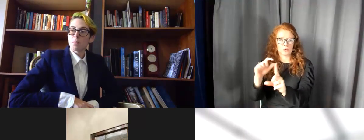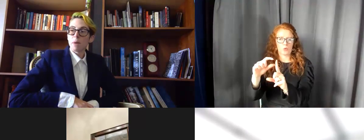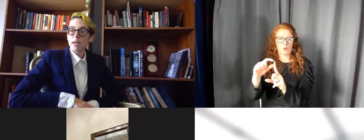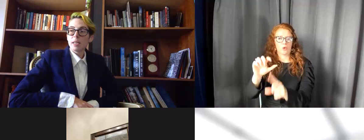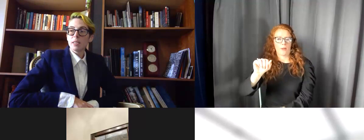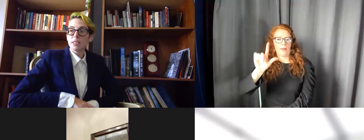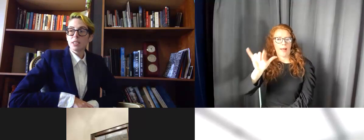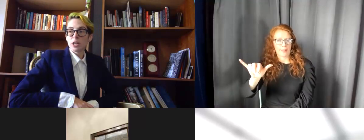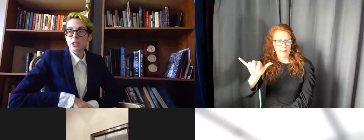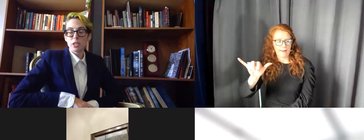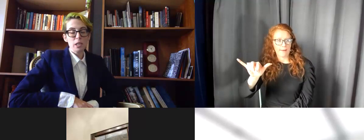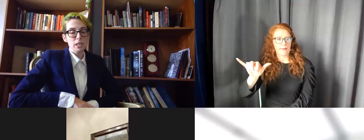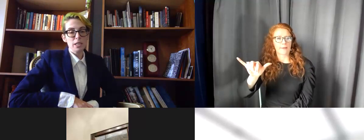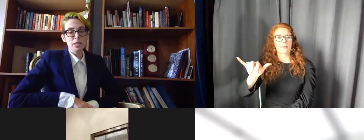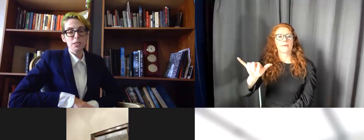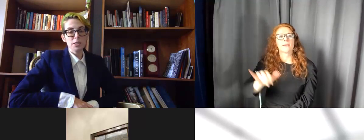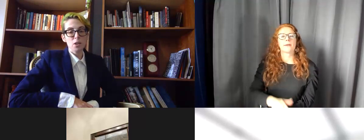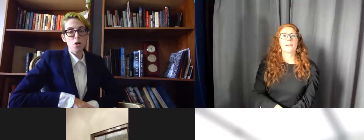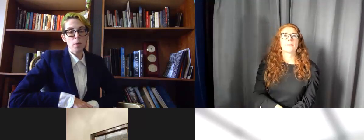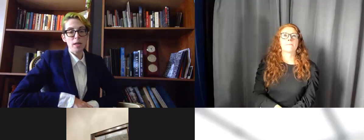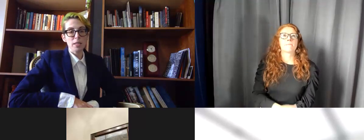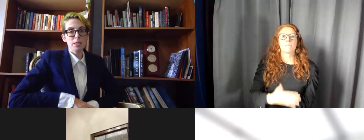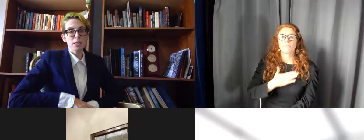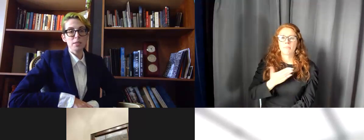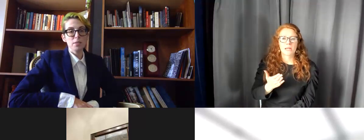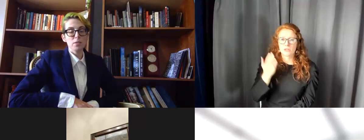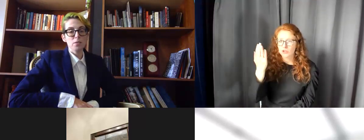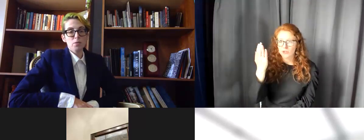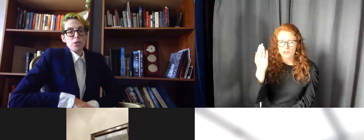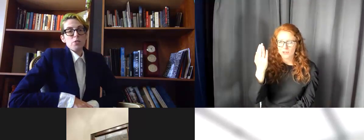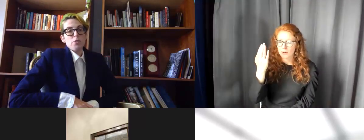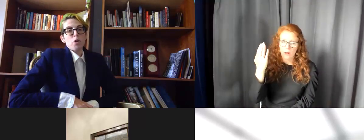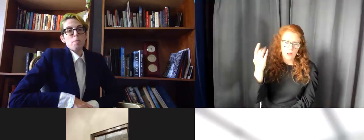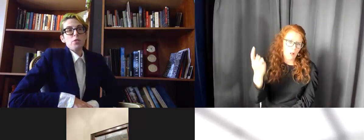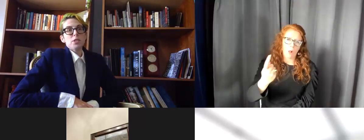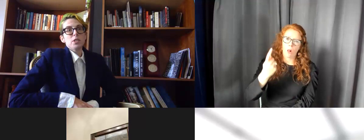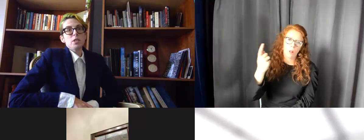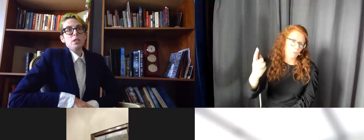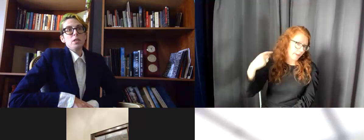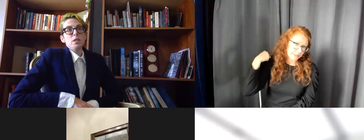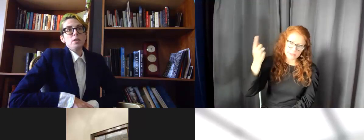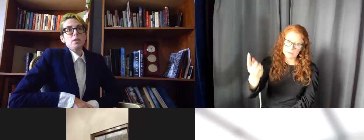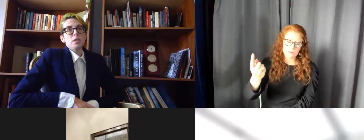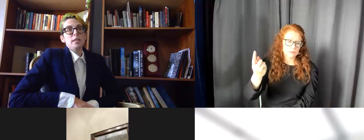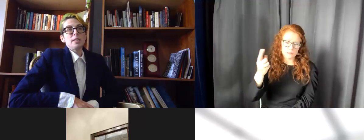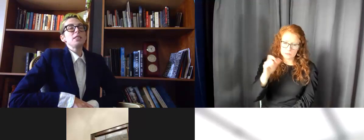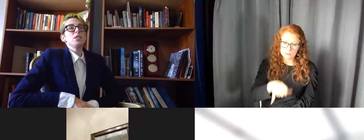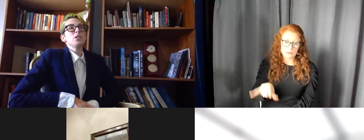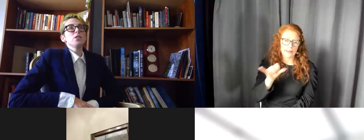Farrah Garland: my suggestion is always Farrah Garland: first and foremost Listen